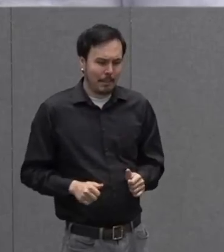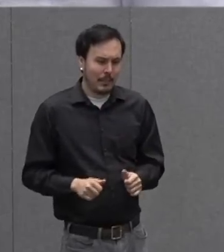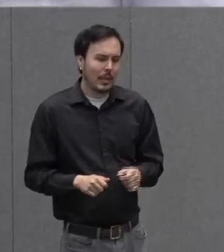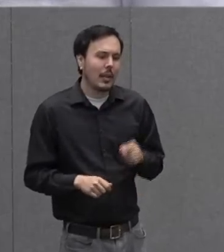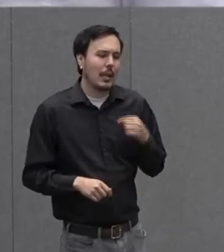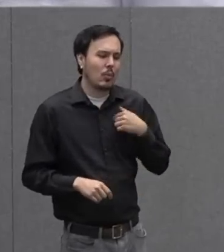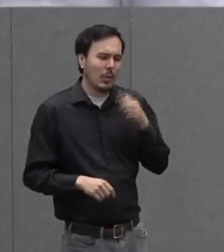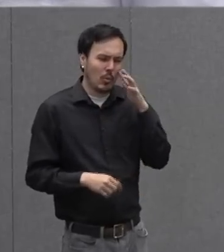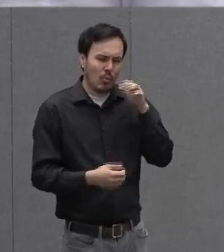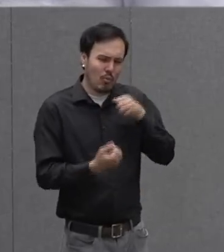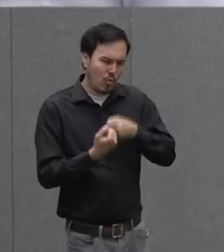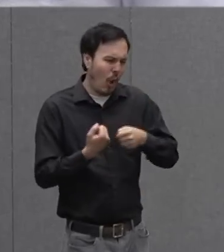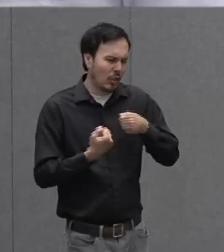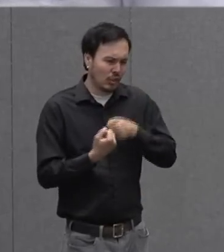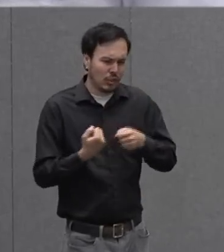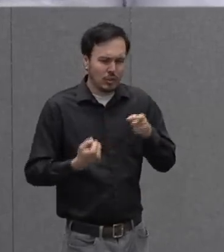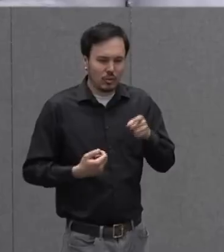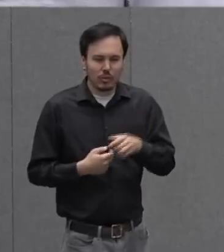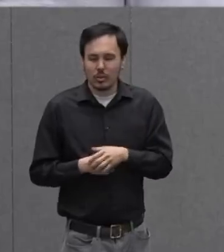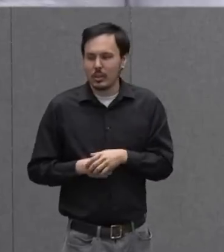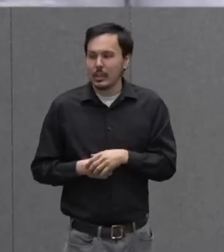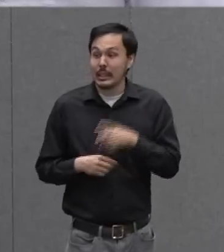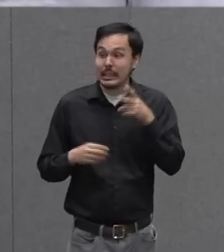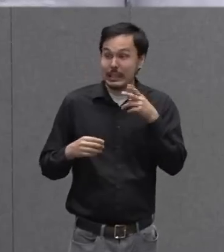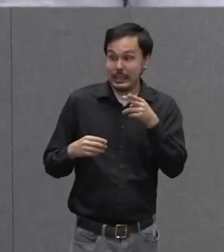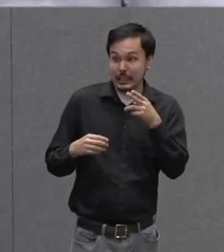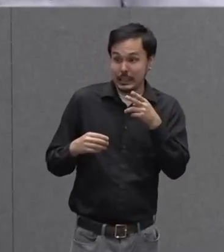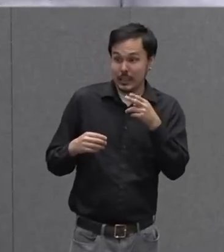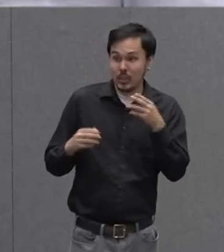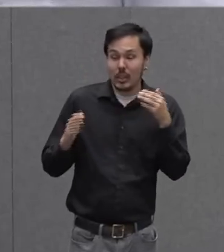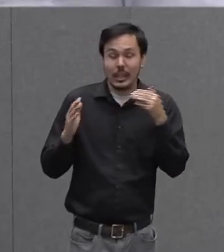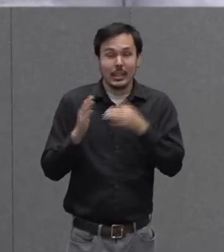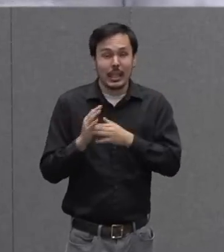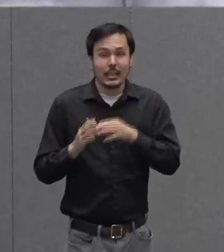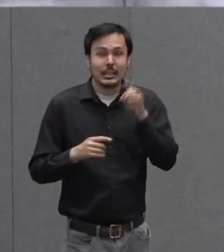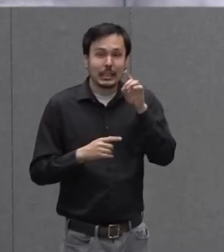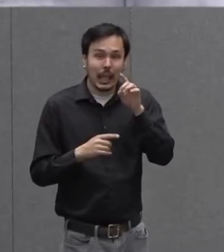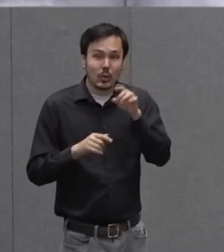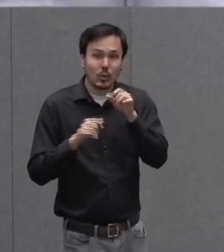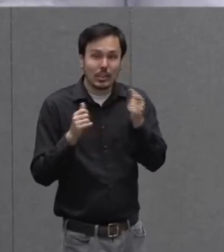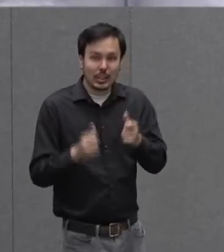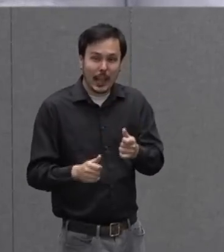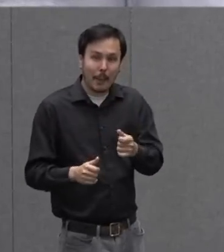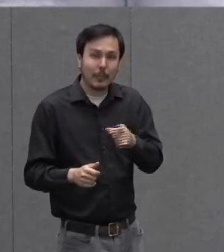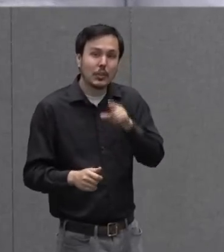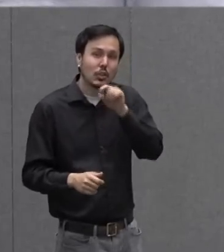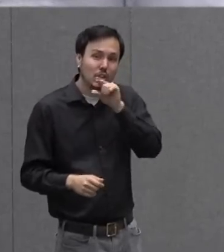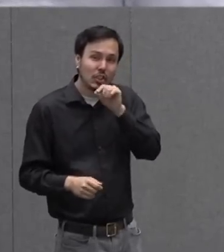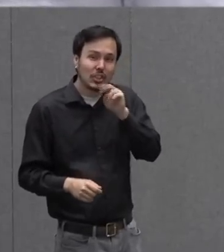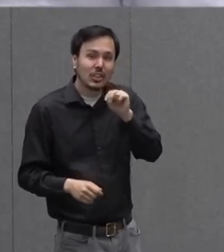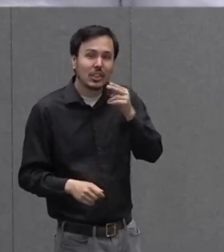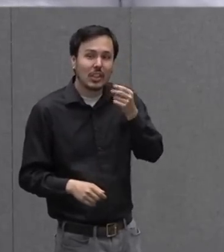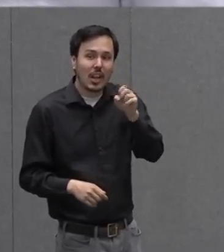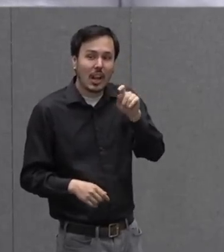Scissors versus dinosaur-shaped chicken nuggets. Dinosaur-shaped chicken nuggets win?